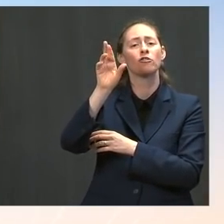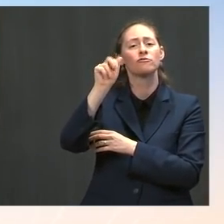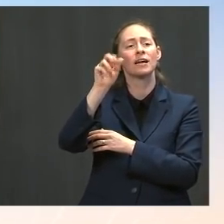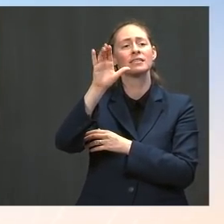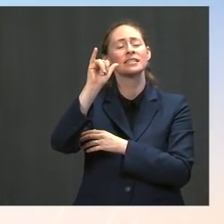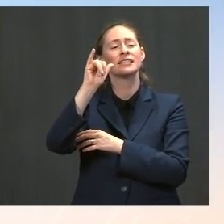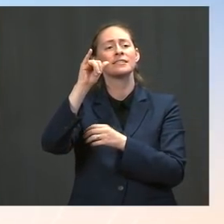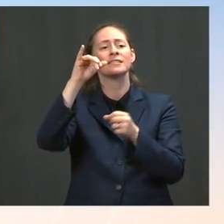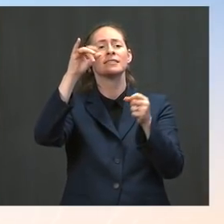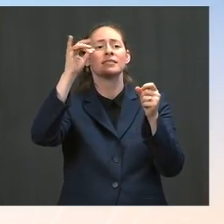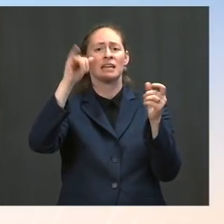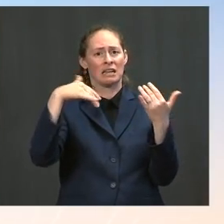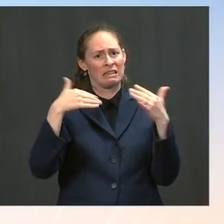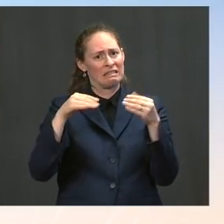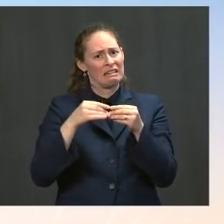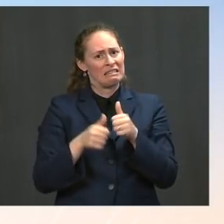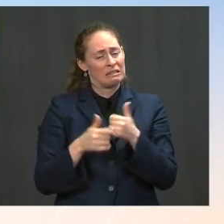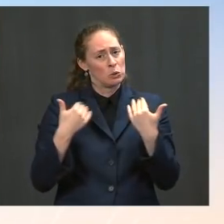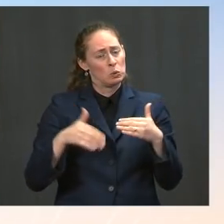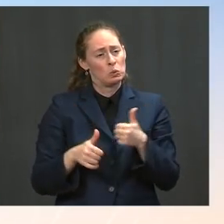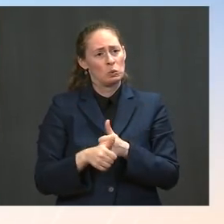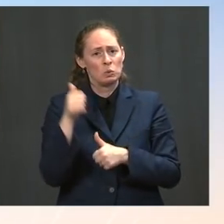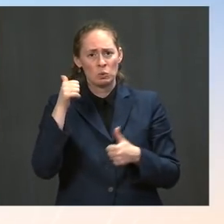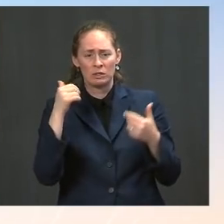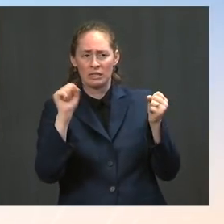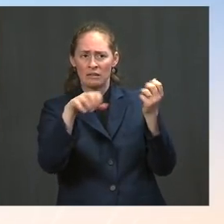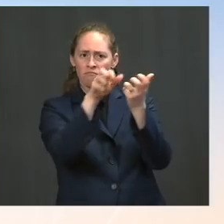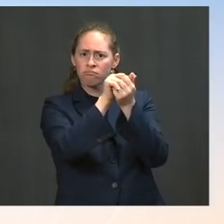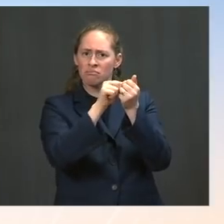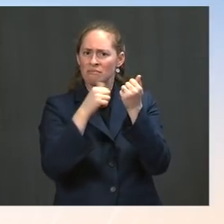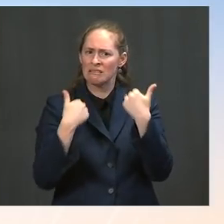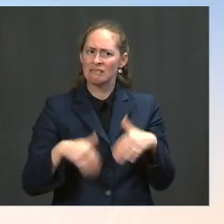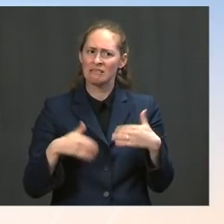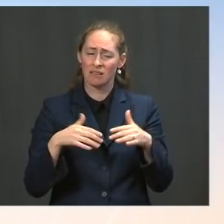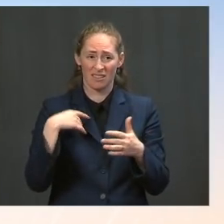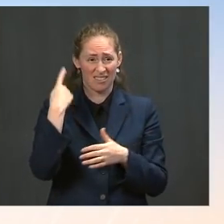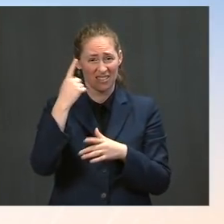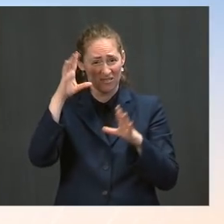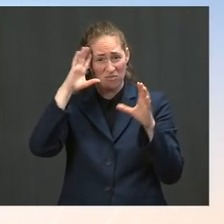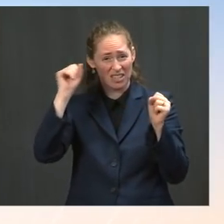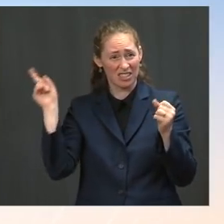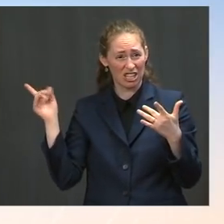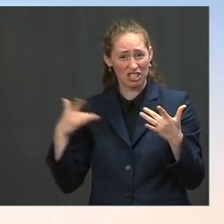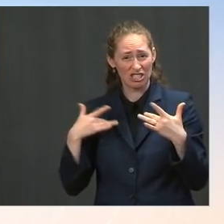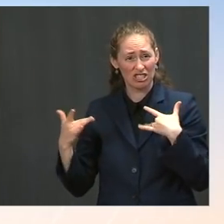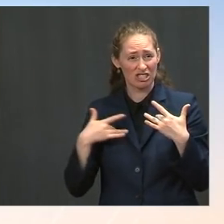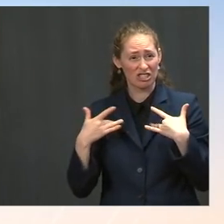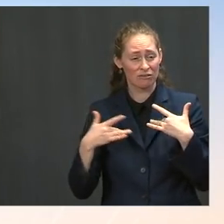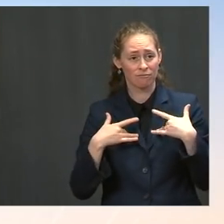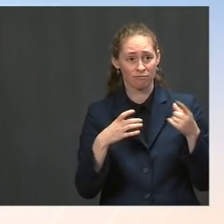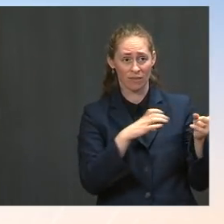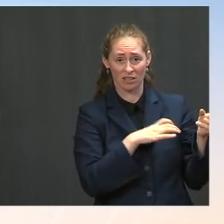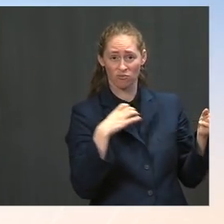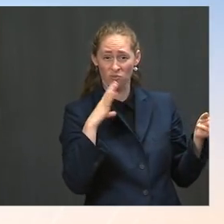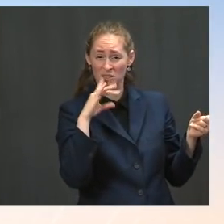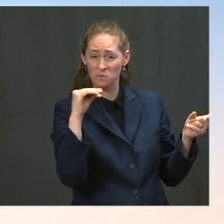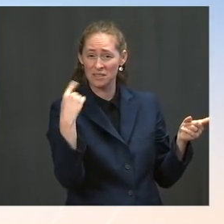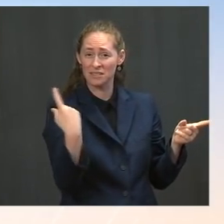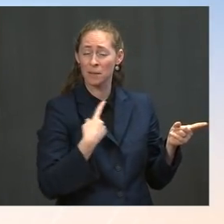among the Democratic Caucus? And what will he do about it? Ms. Psaki: Well, I think the President has given multiple speeches where he has conveyed the risks